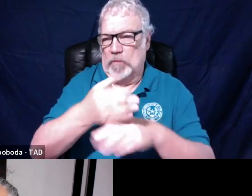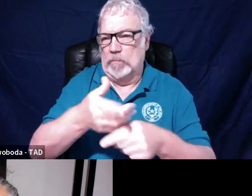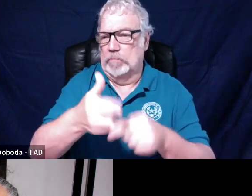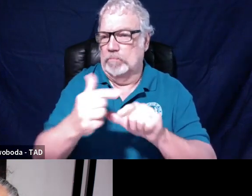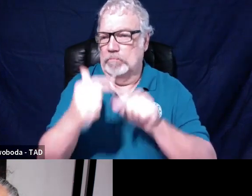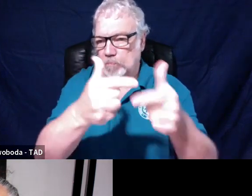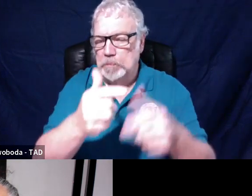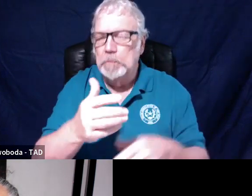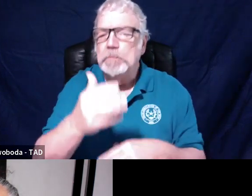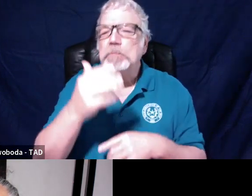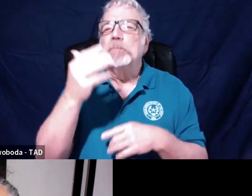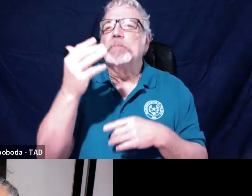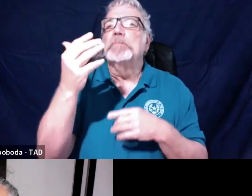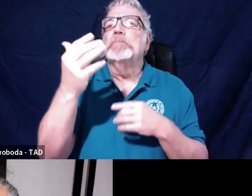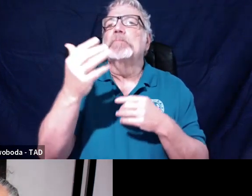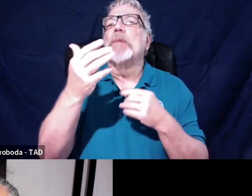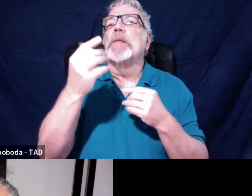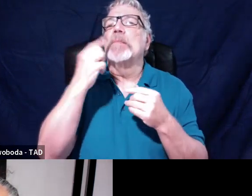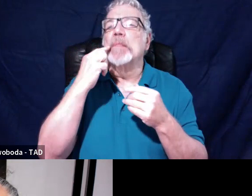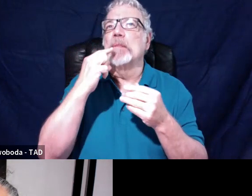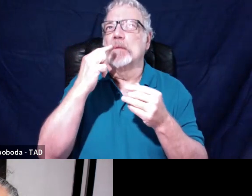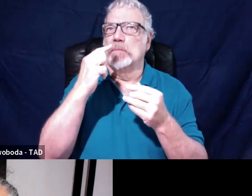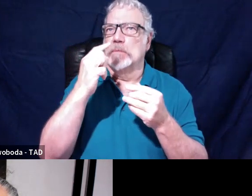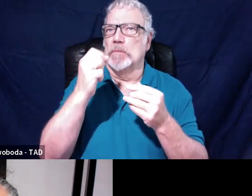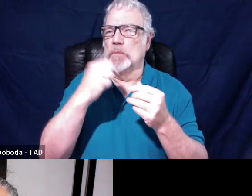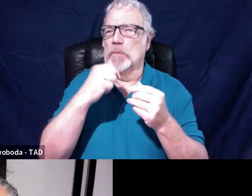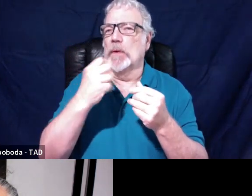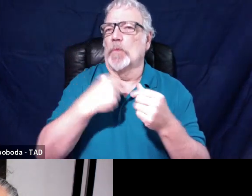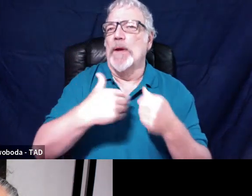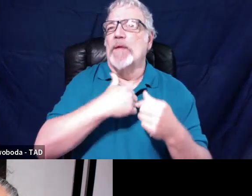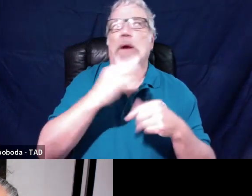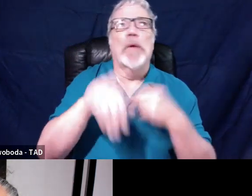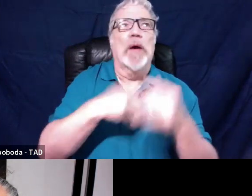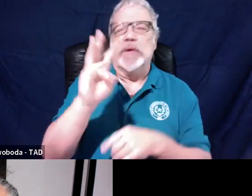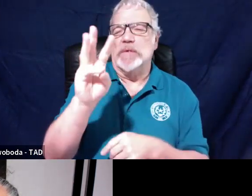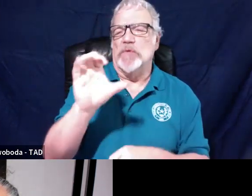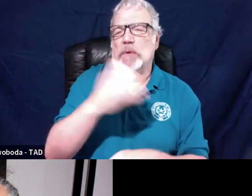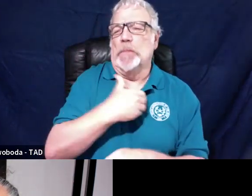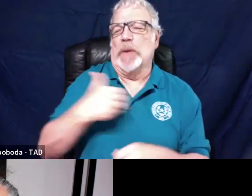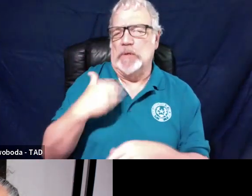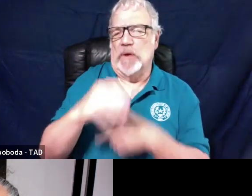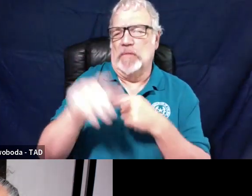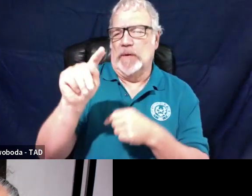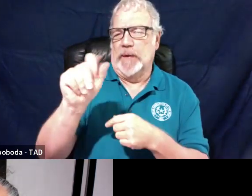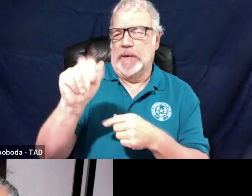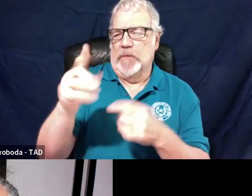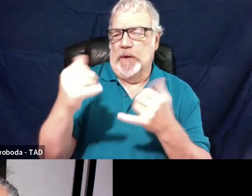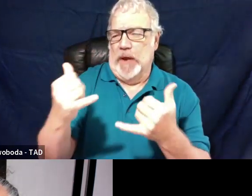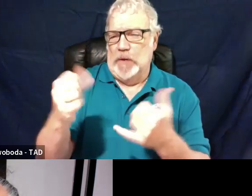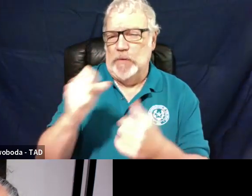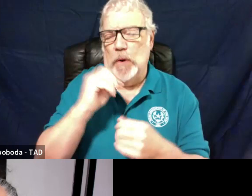collaboration. I am also very excited to have Dr. Beth Hamilton, who is a very important